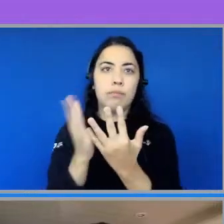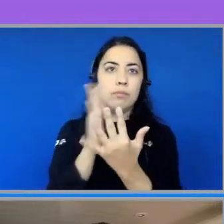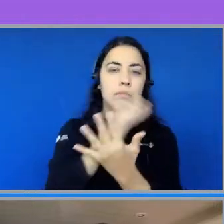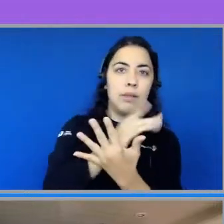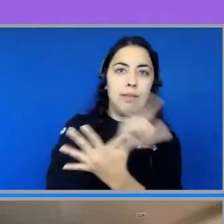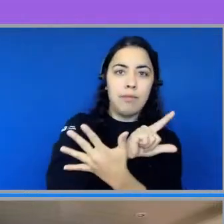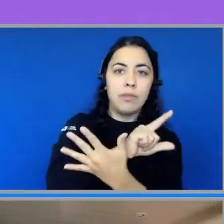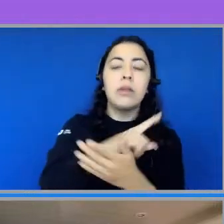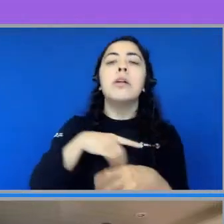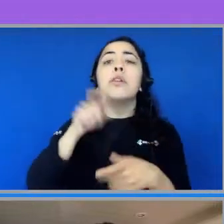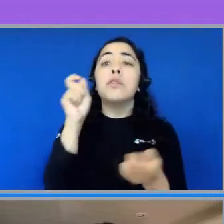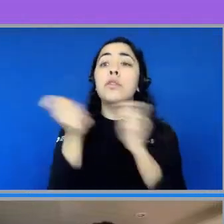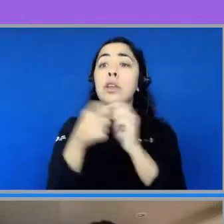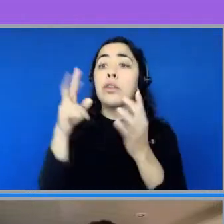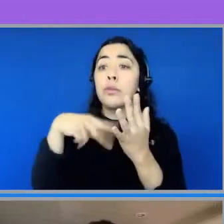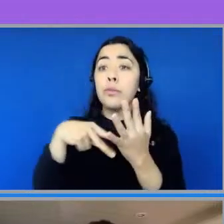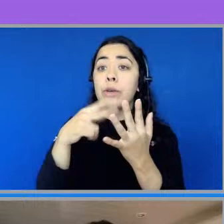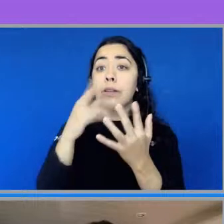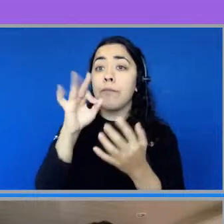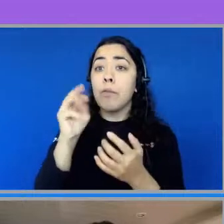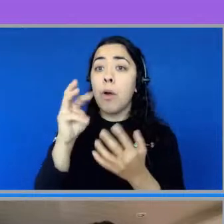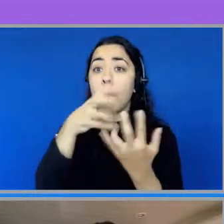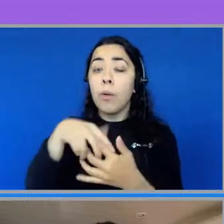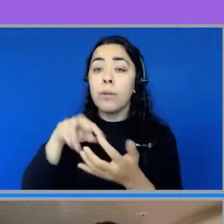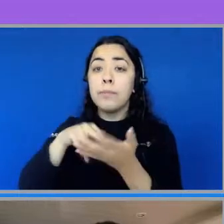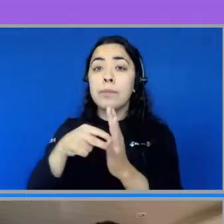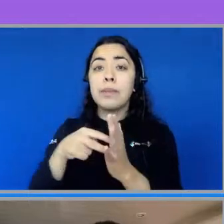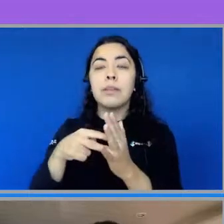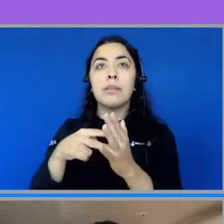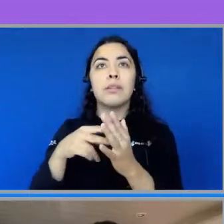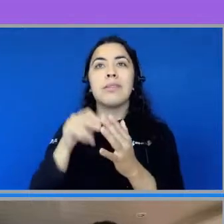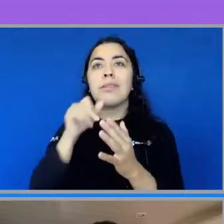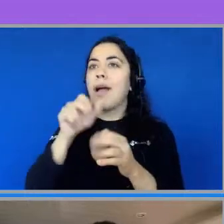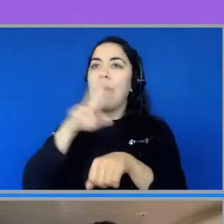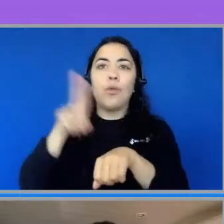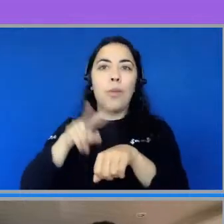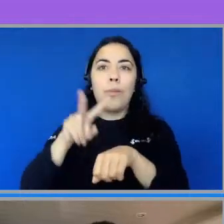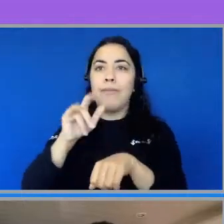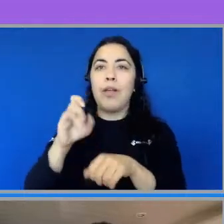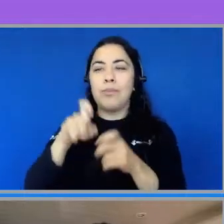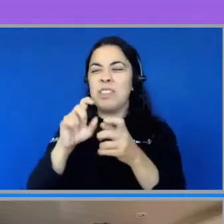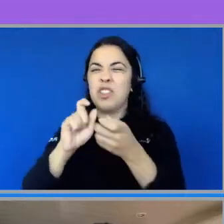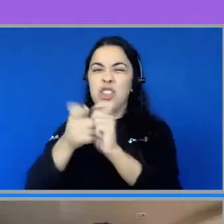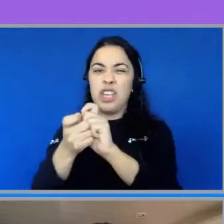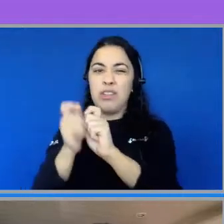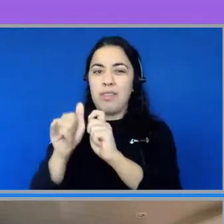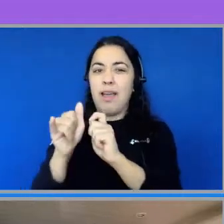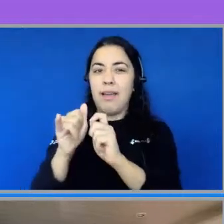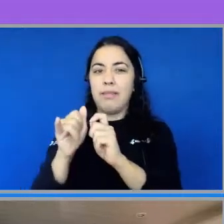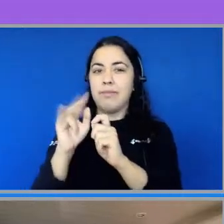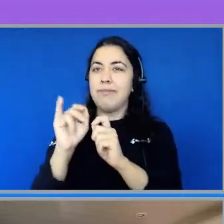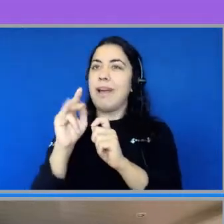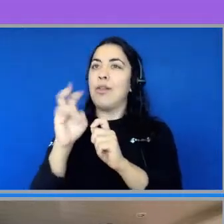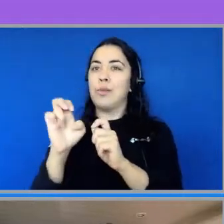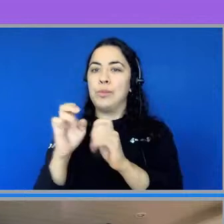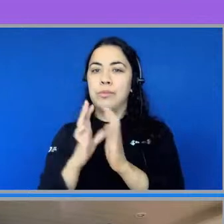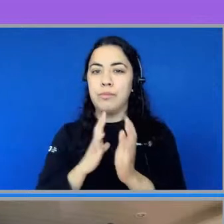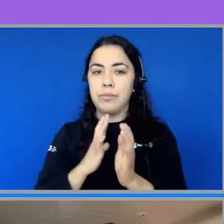give the reading flow property a